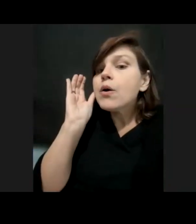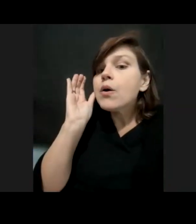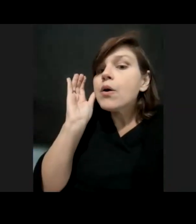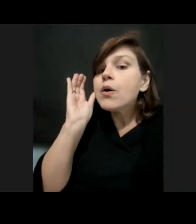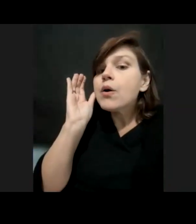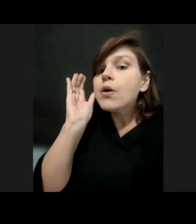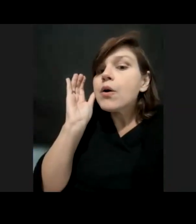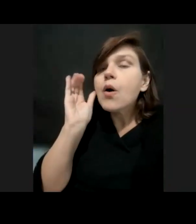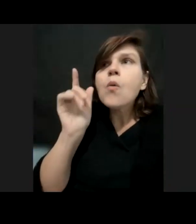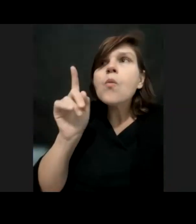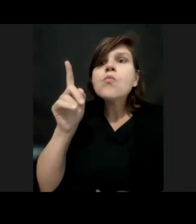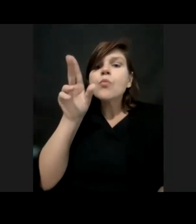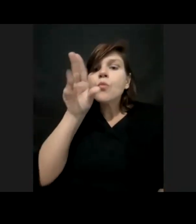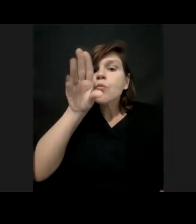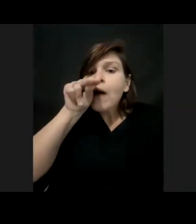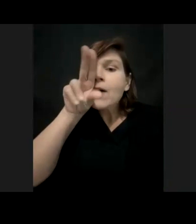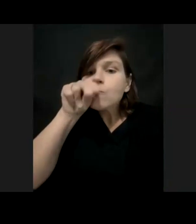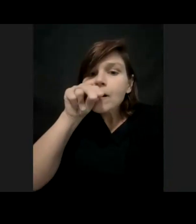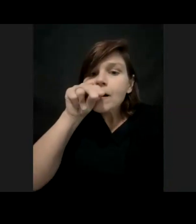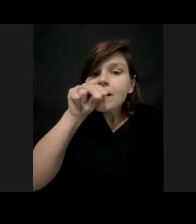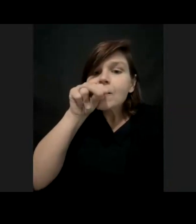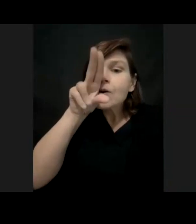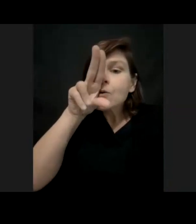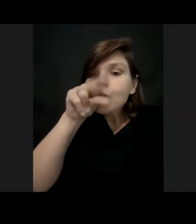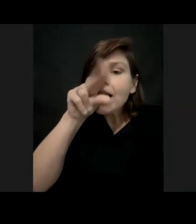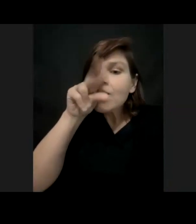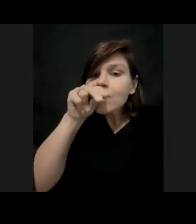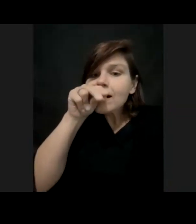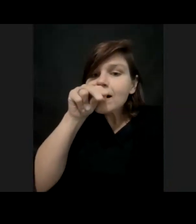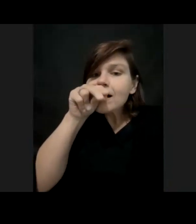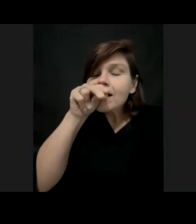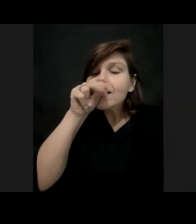Quack, quack! Quackity quack!